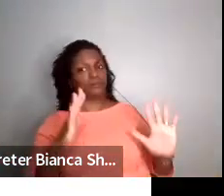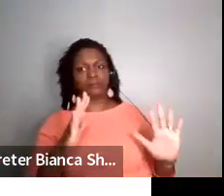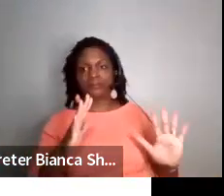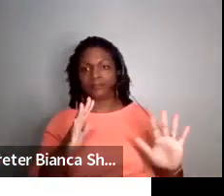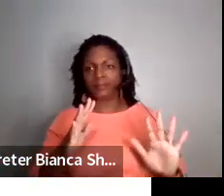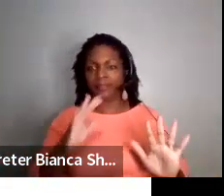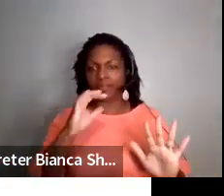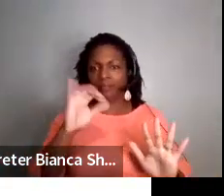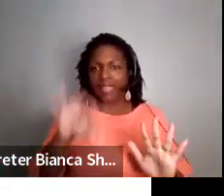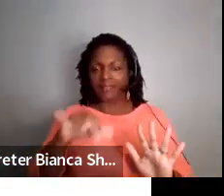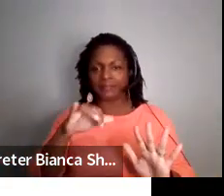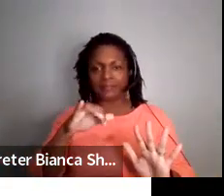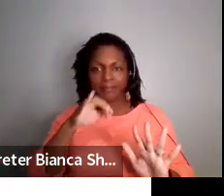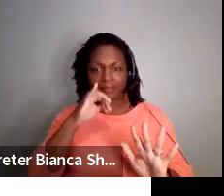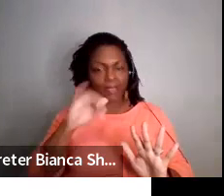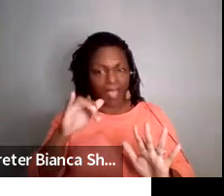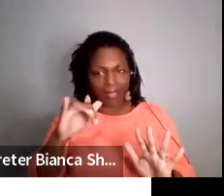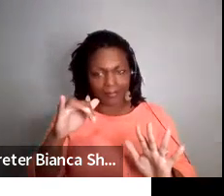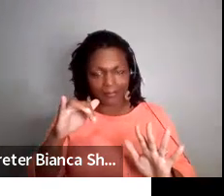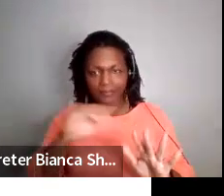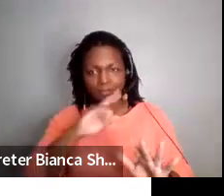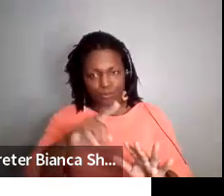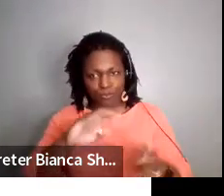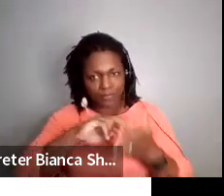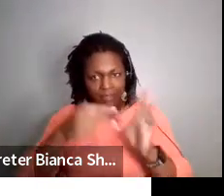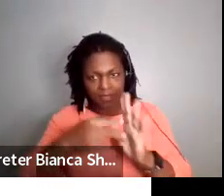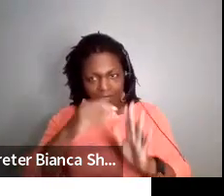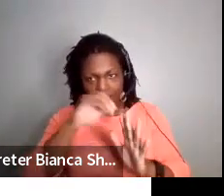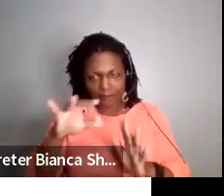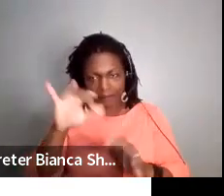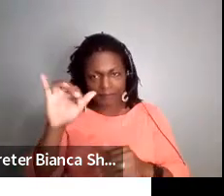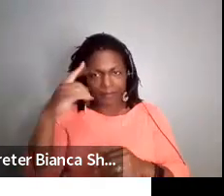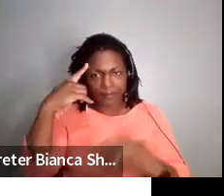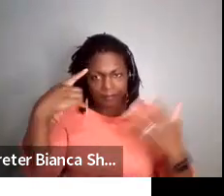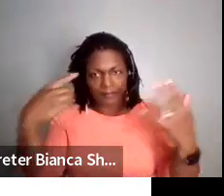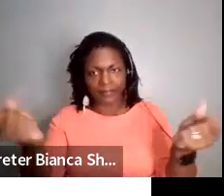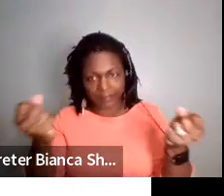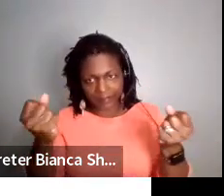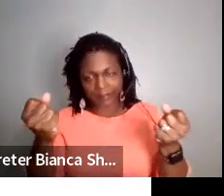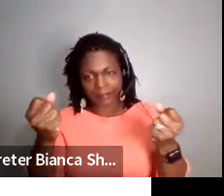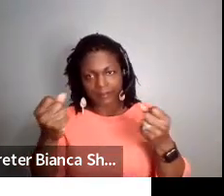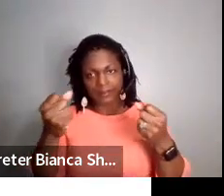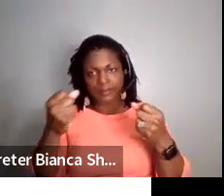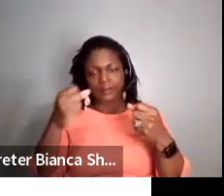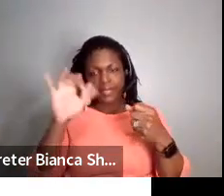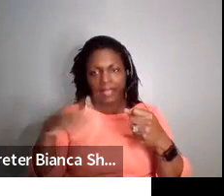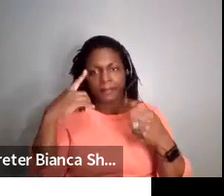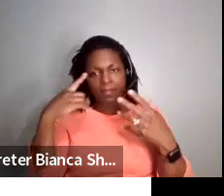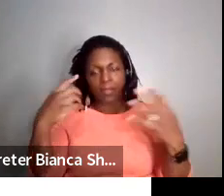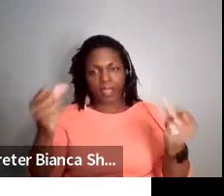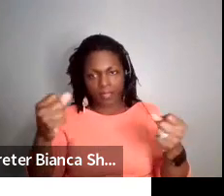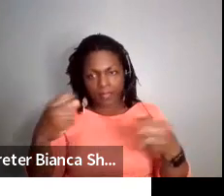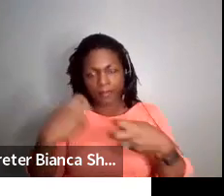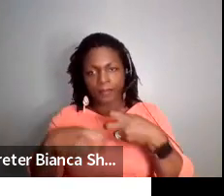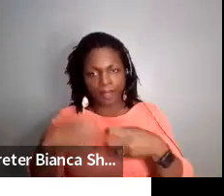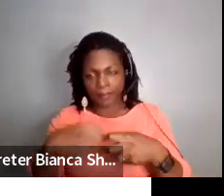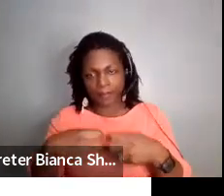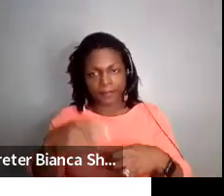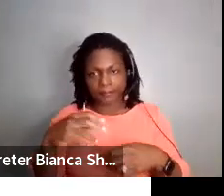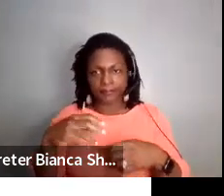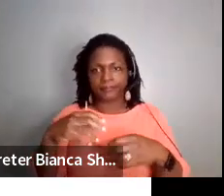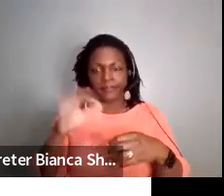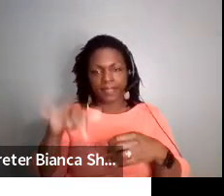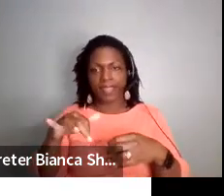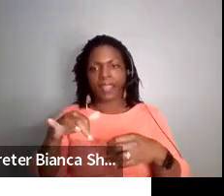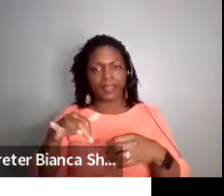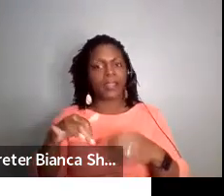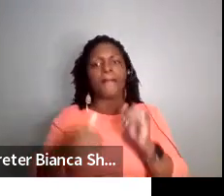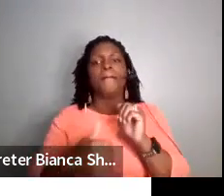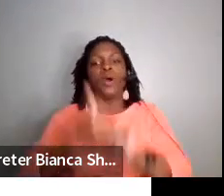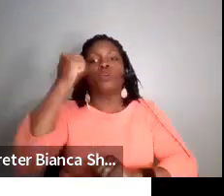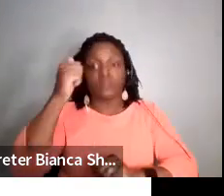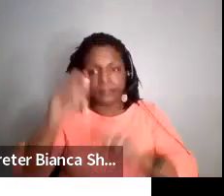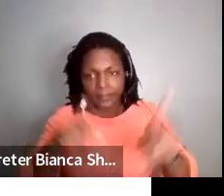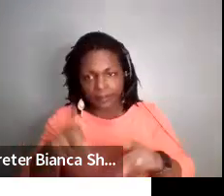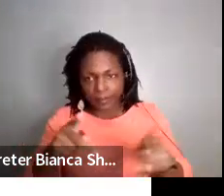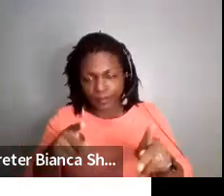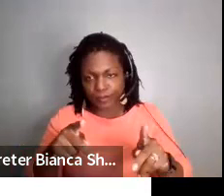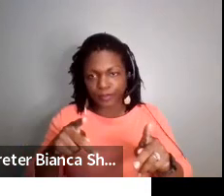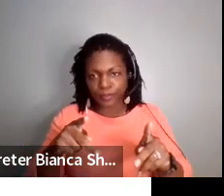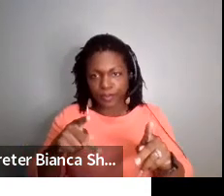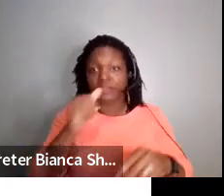Okay, So I can't believe and suffering with mental health issues Diversion is a sided killer.